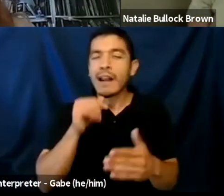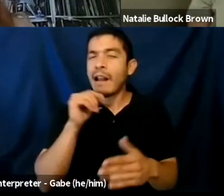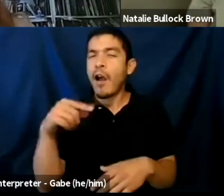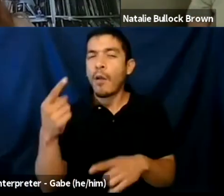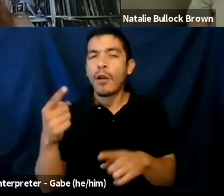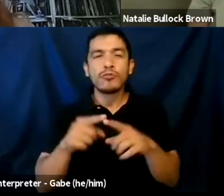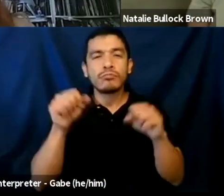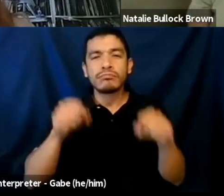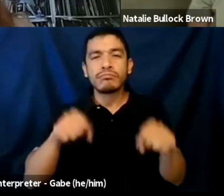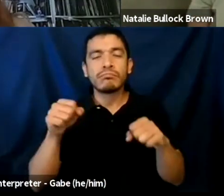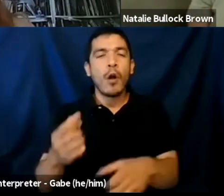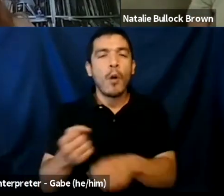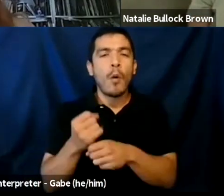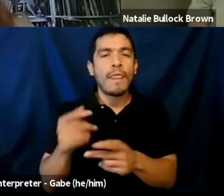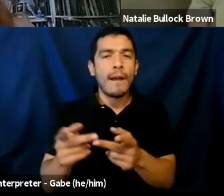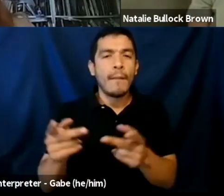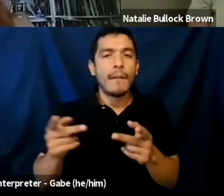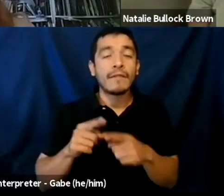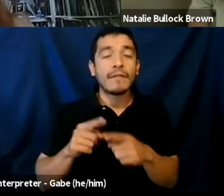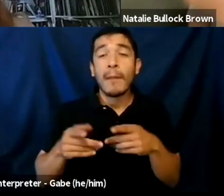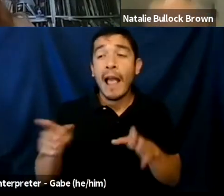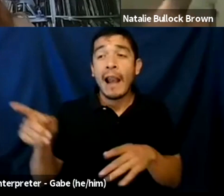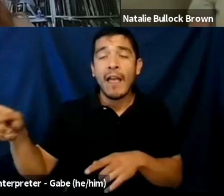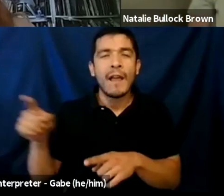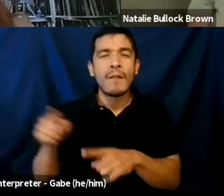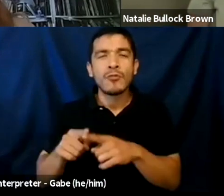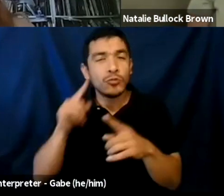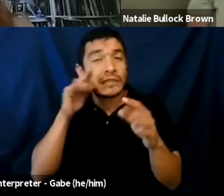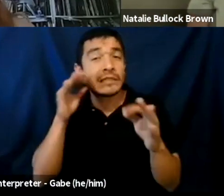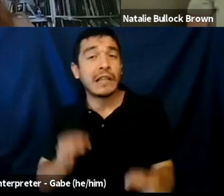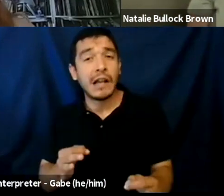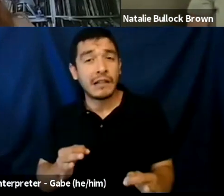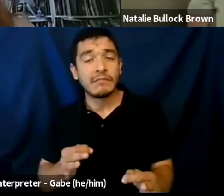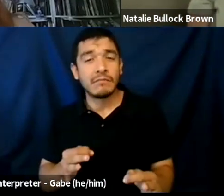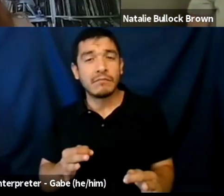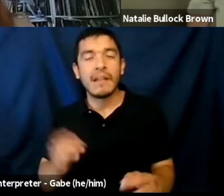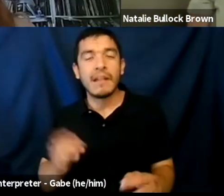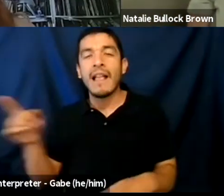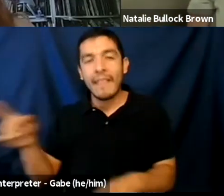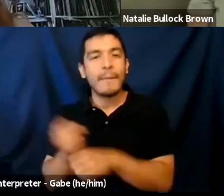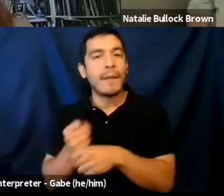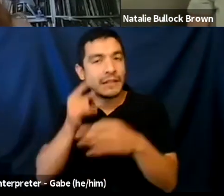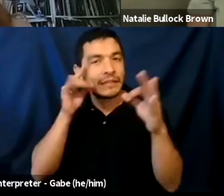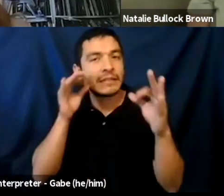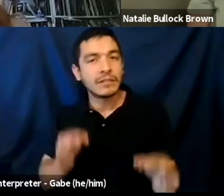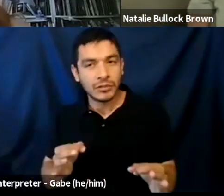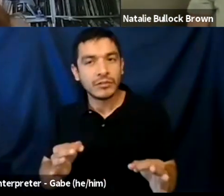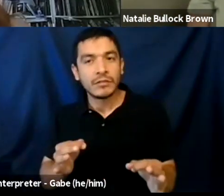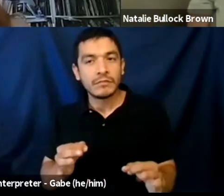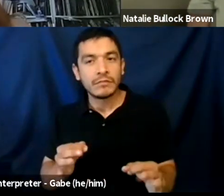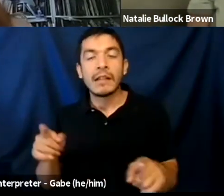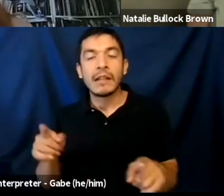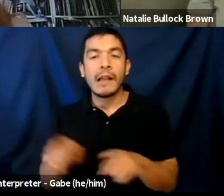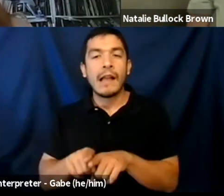but allowing them to be the drivers, the driver, like in the driver's seat as a result of them thinking about